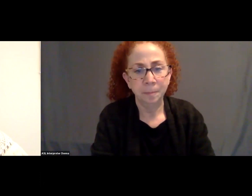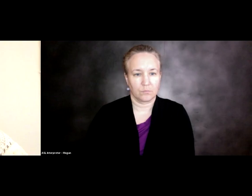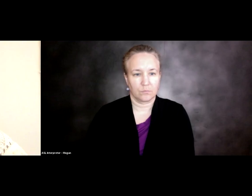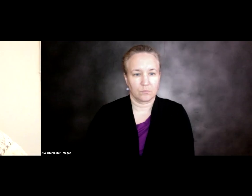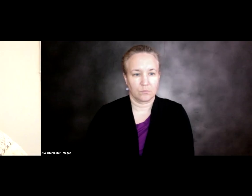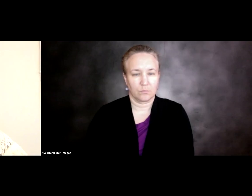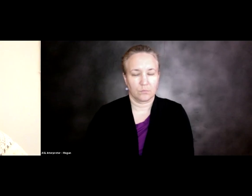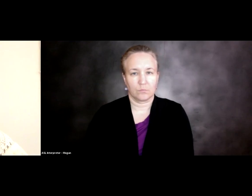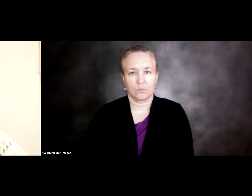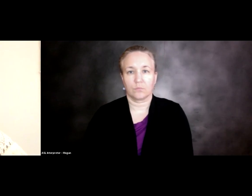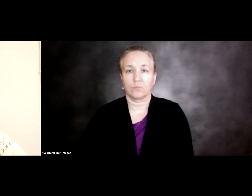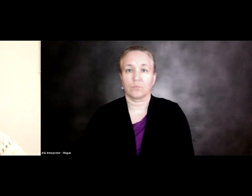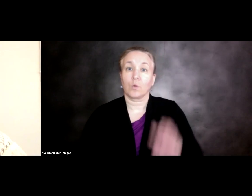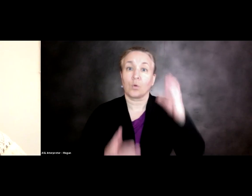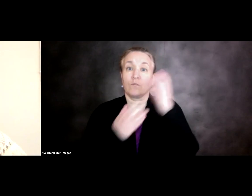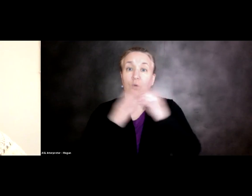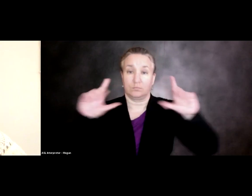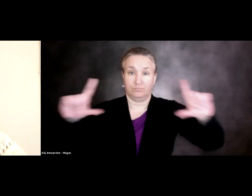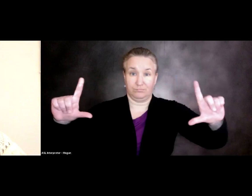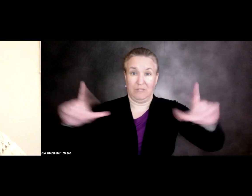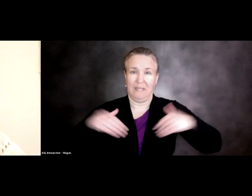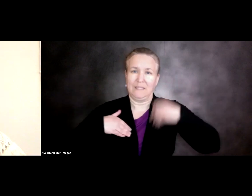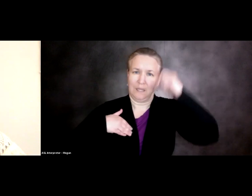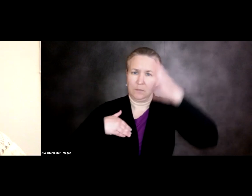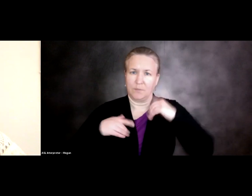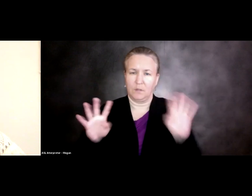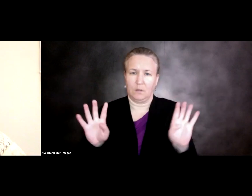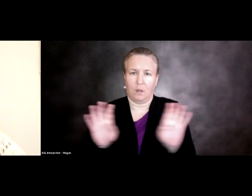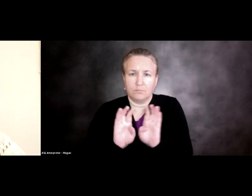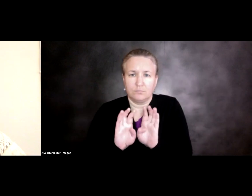The young men in the photos stand close to each other in the center of the photograph as they're